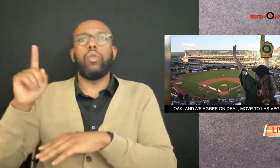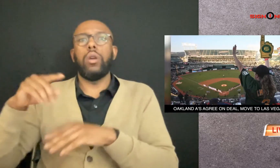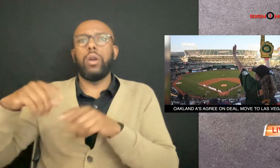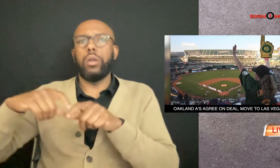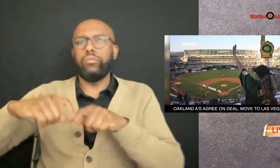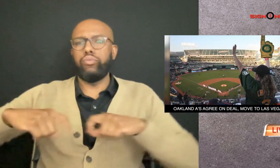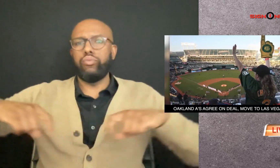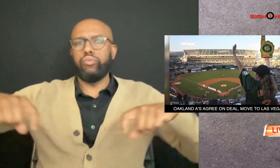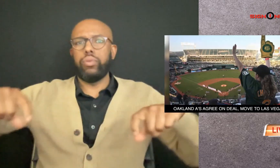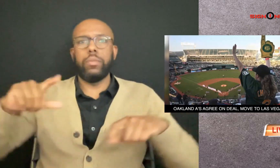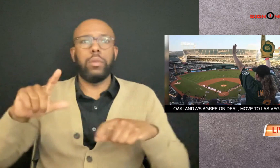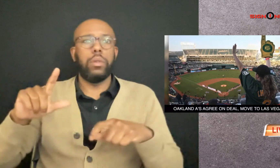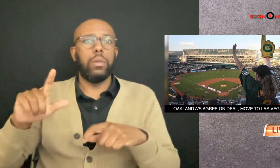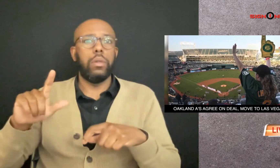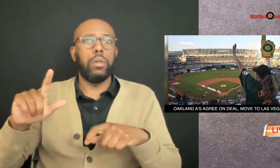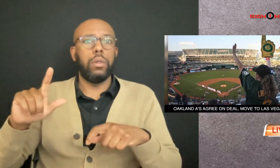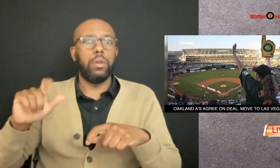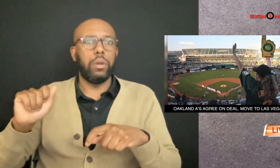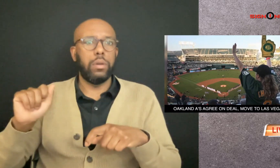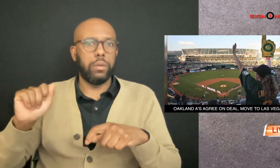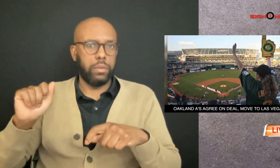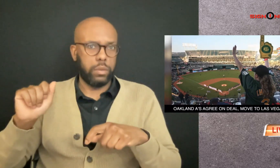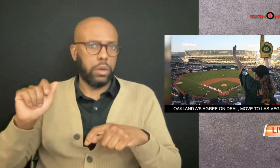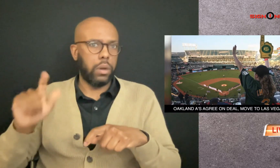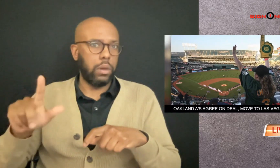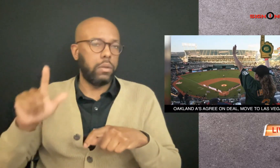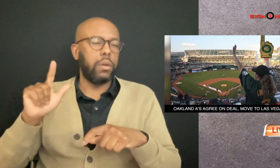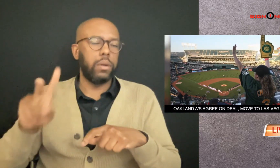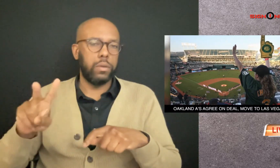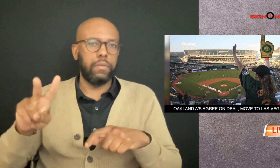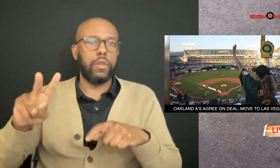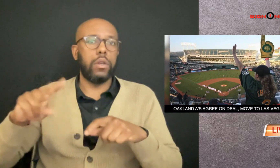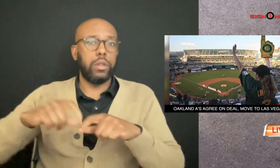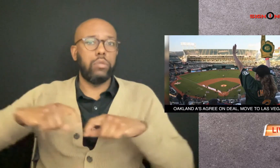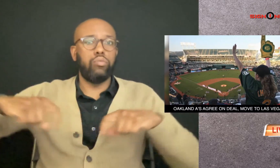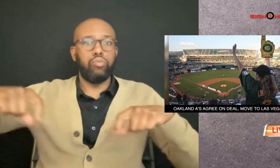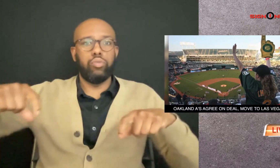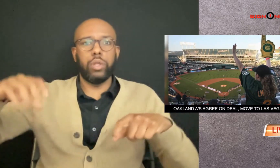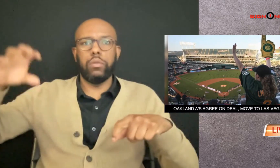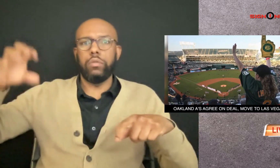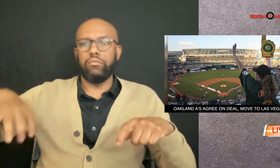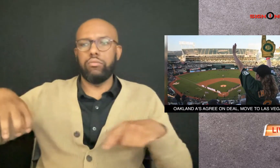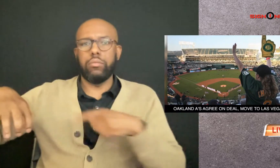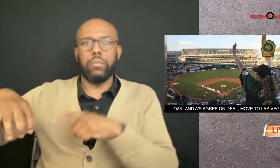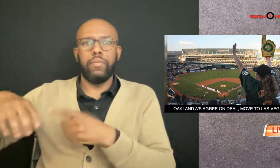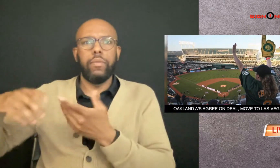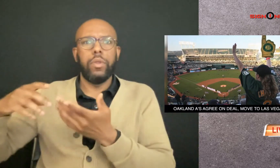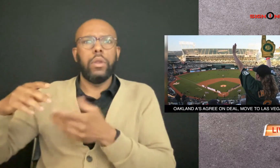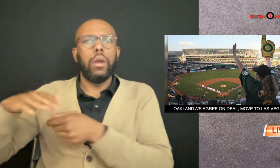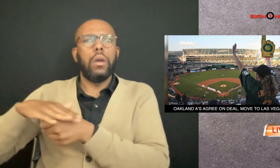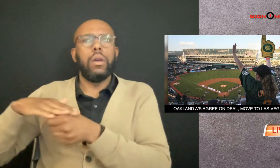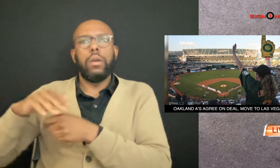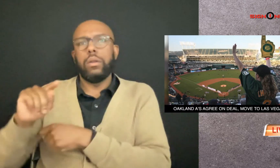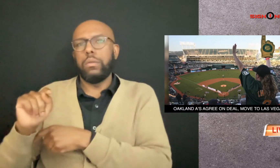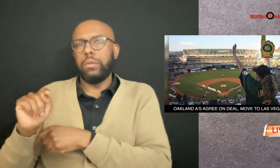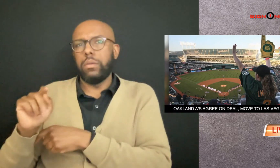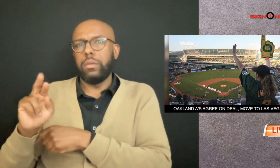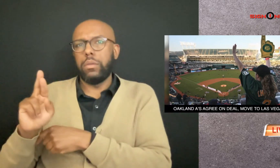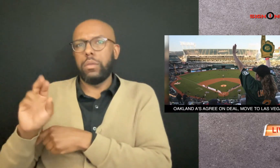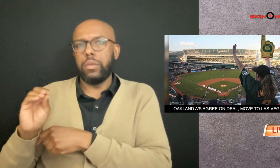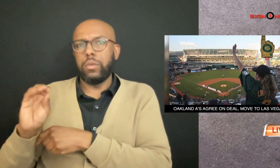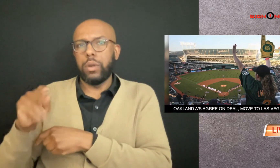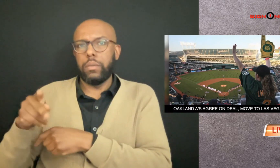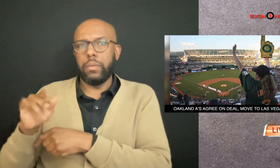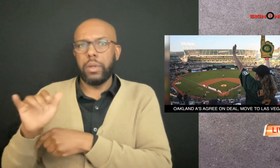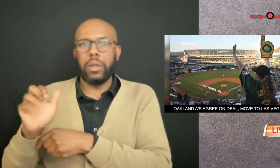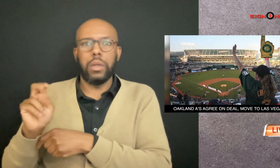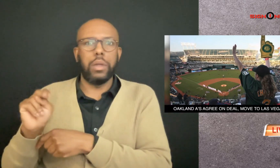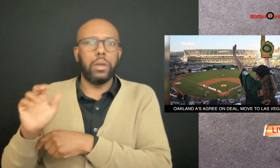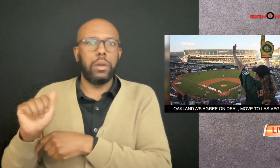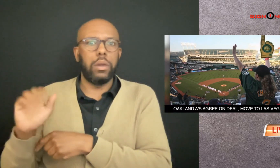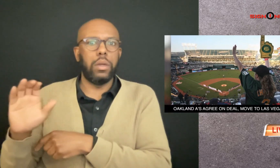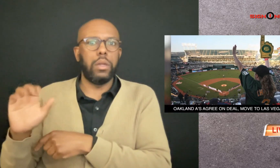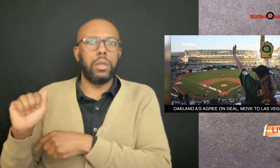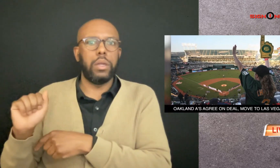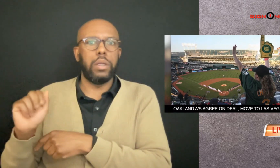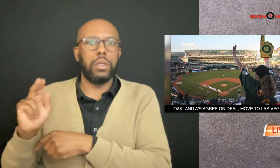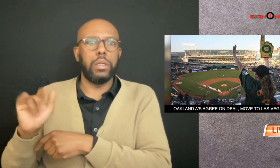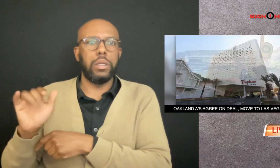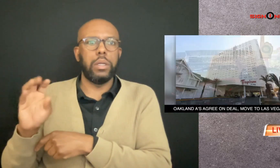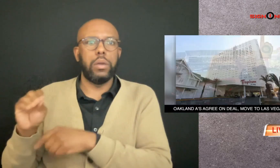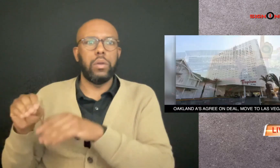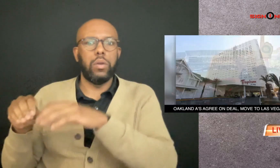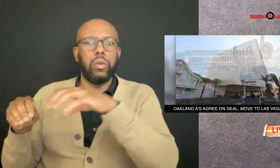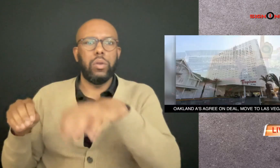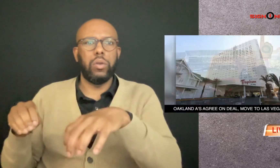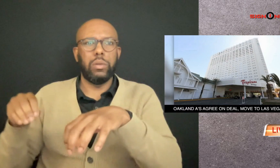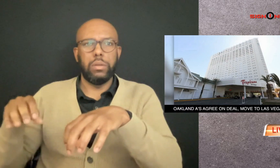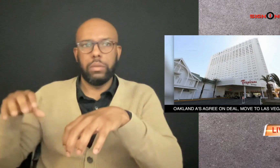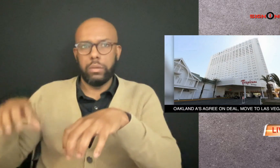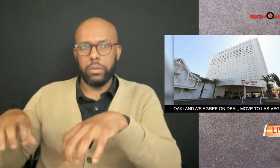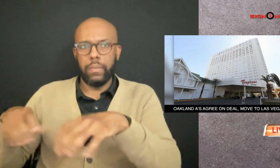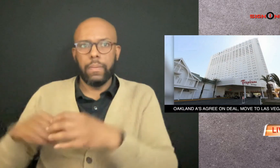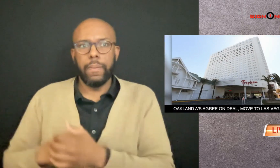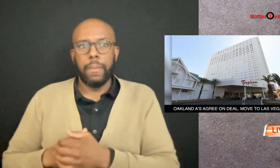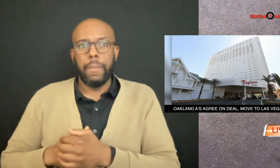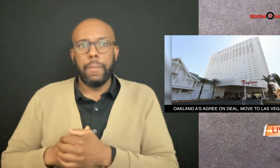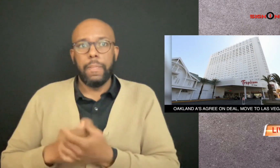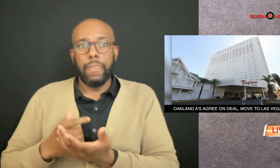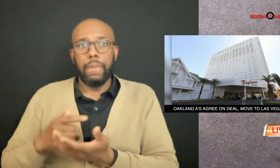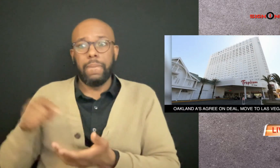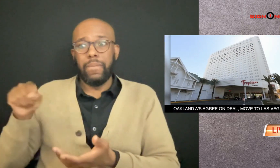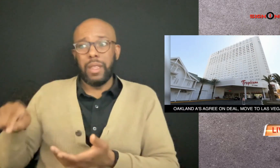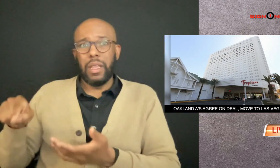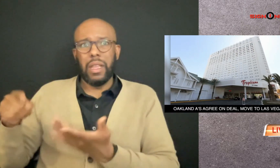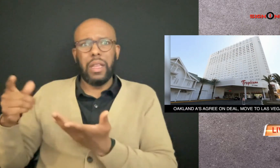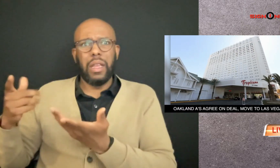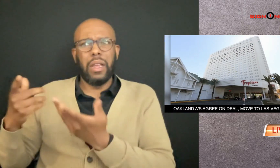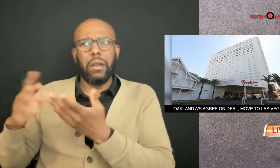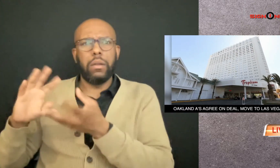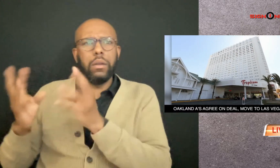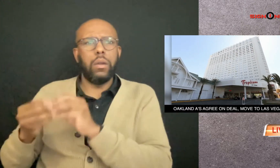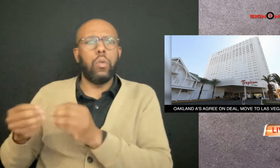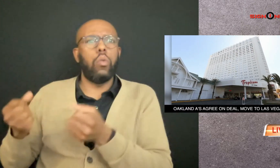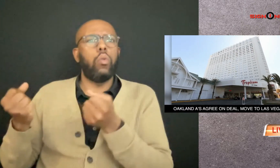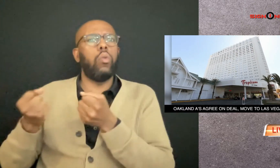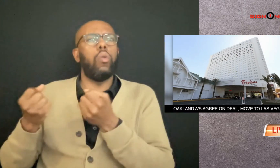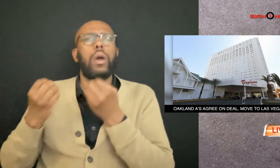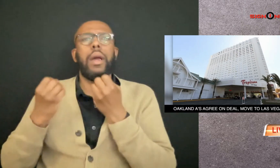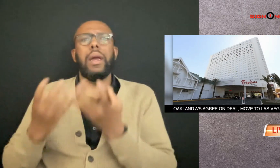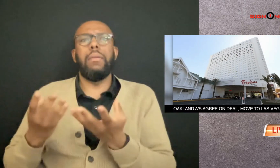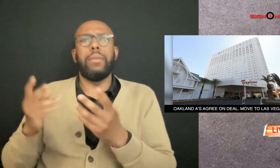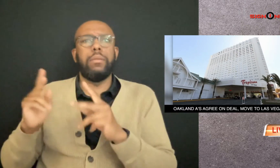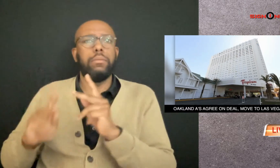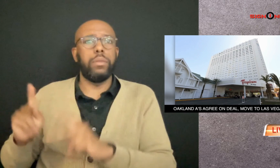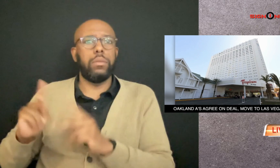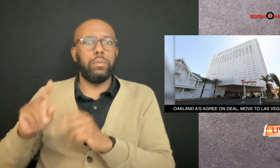will be built on the Las Vegas strip at the Tropicana Casino site